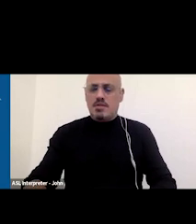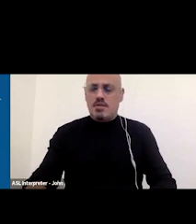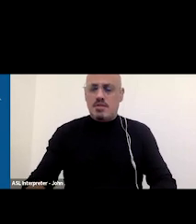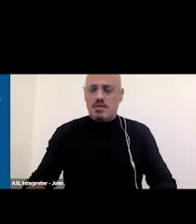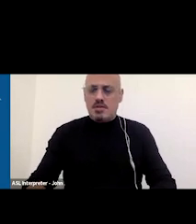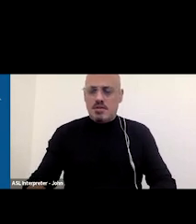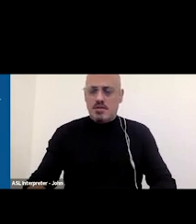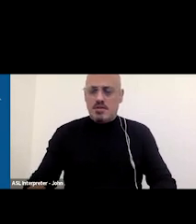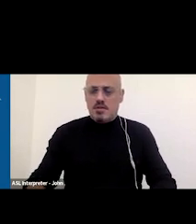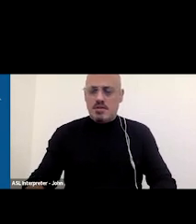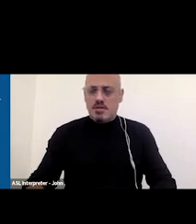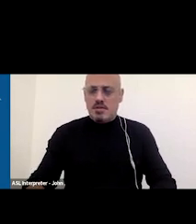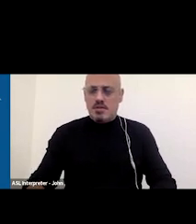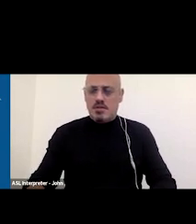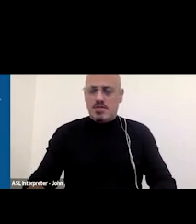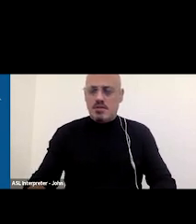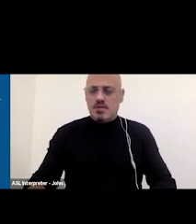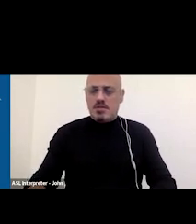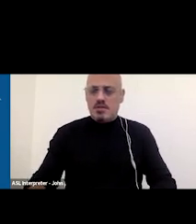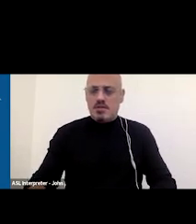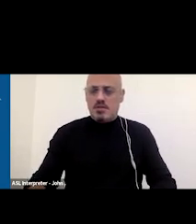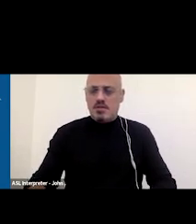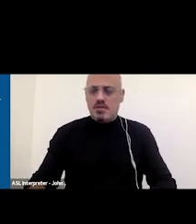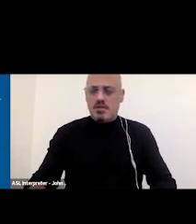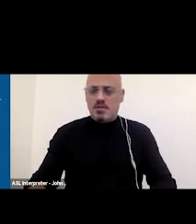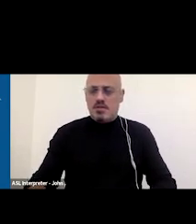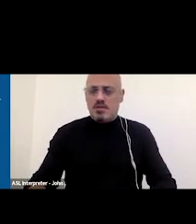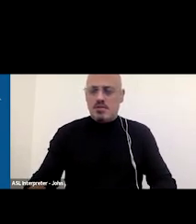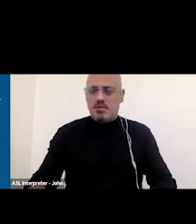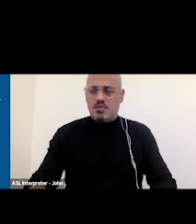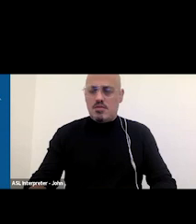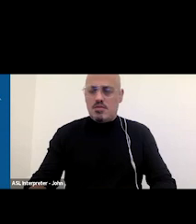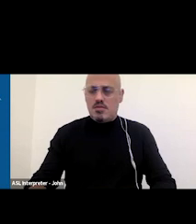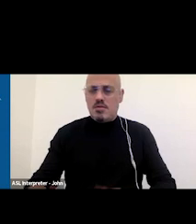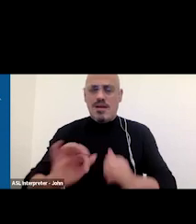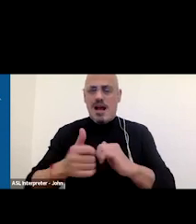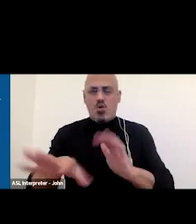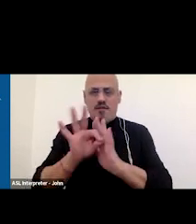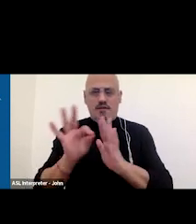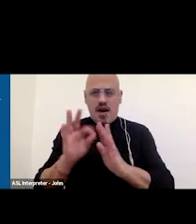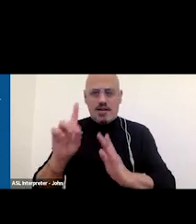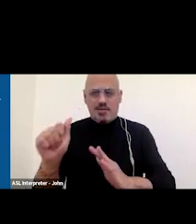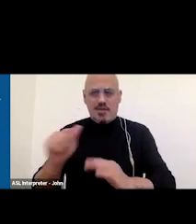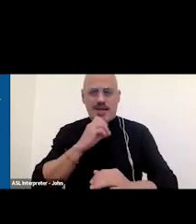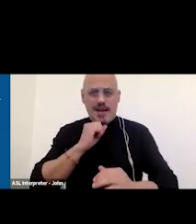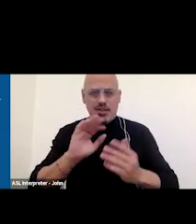So how do I find the disability and aging network agencies? You can find a list of the programs and resources